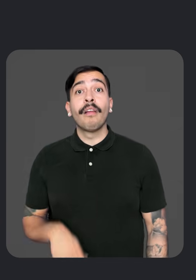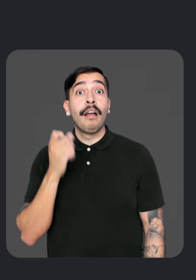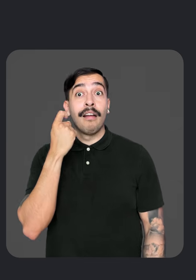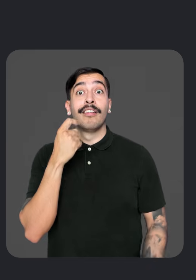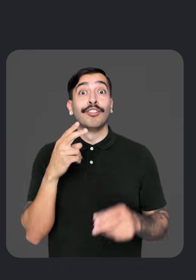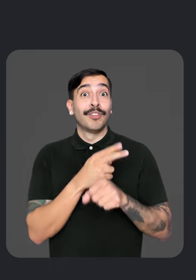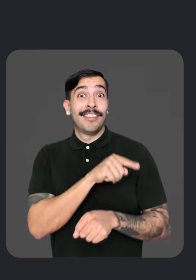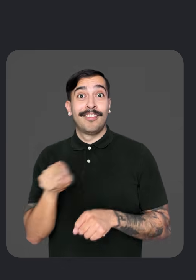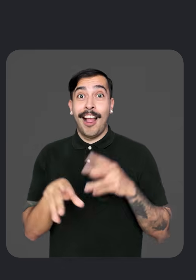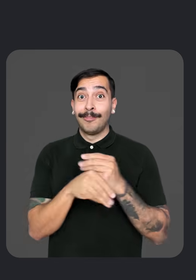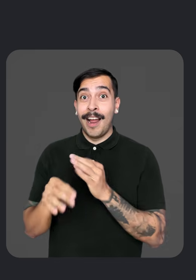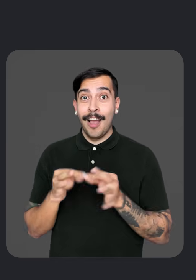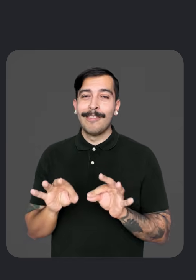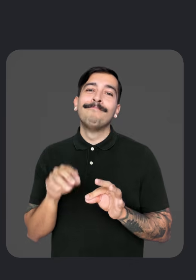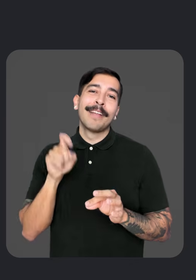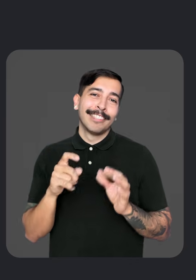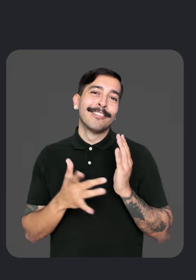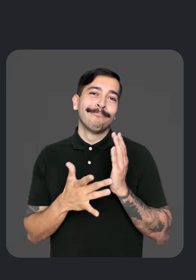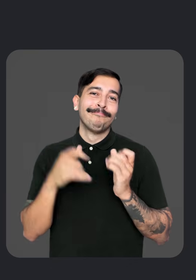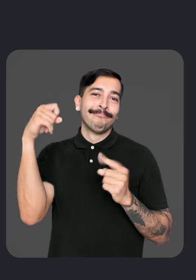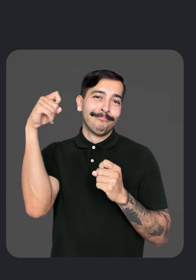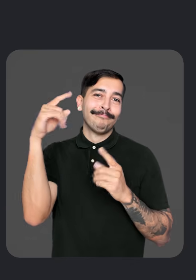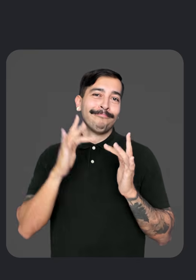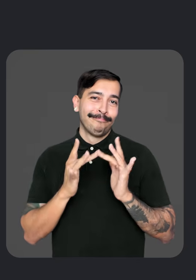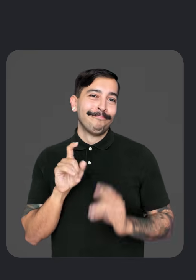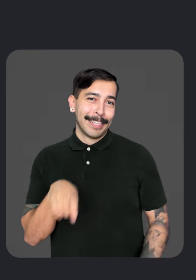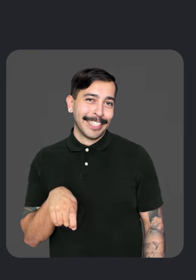Note that using these additional languages does require an internet connection.